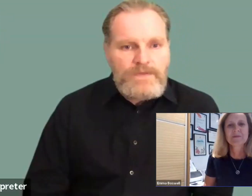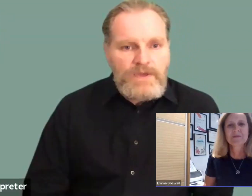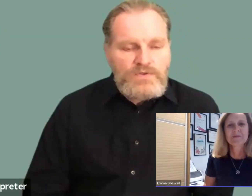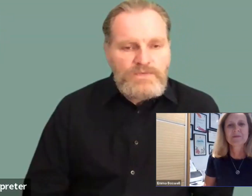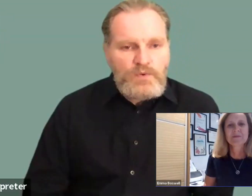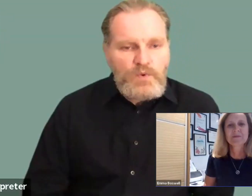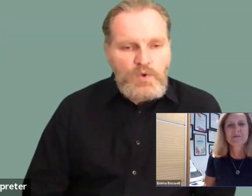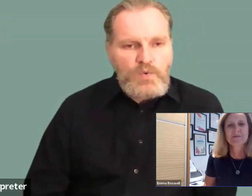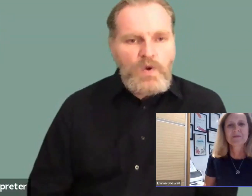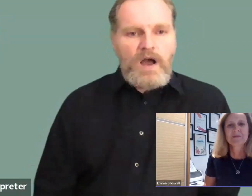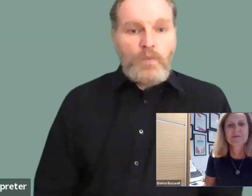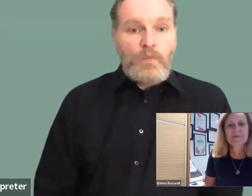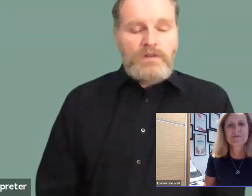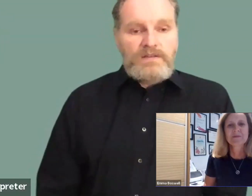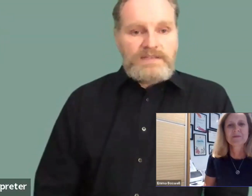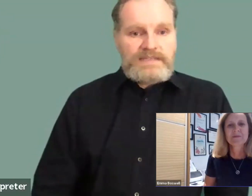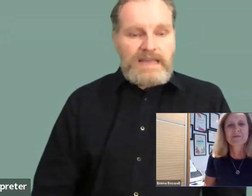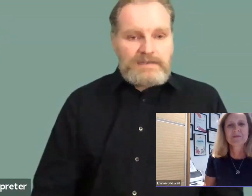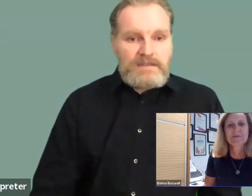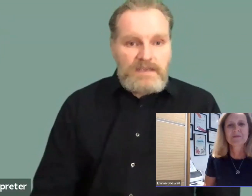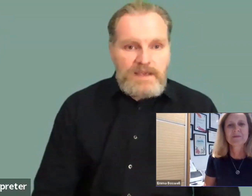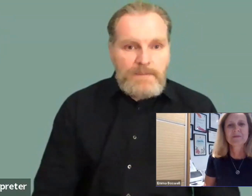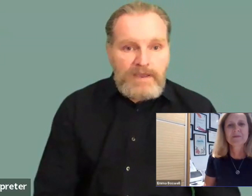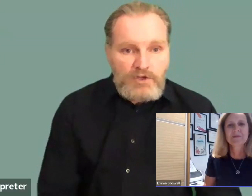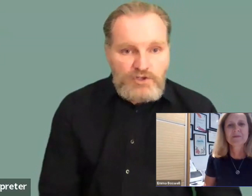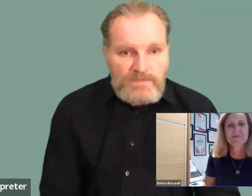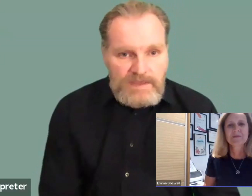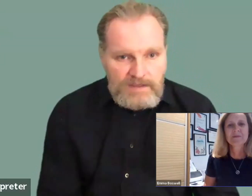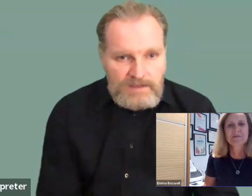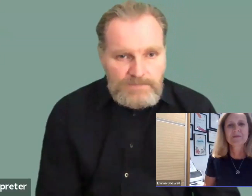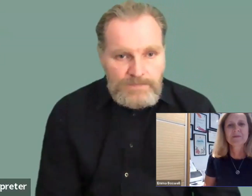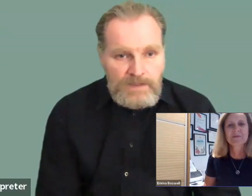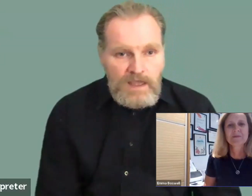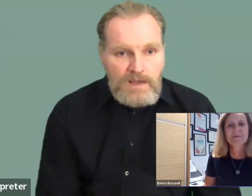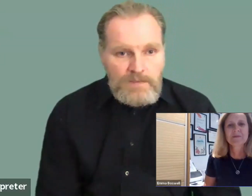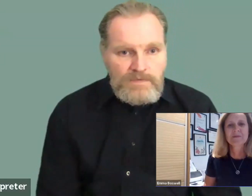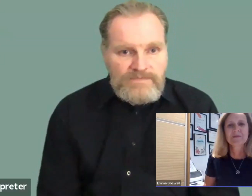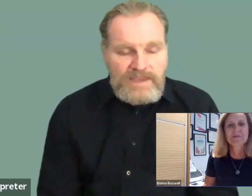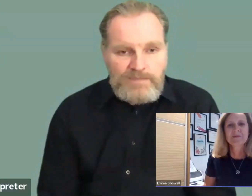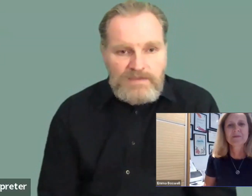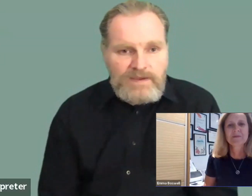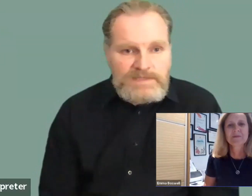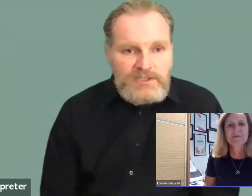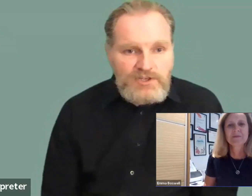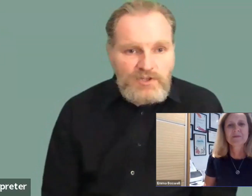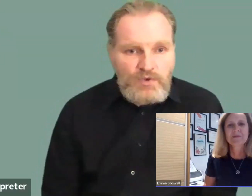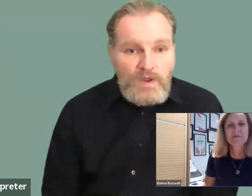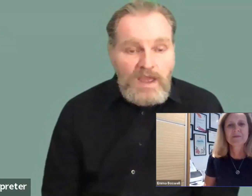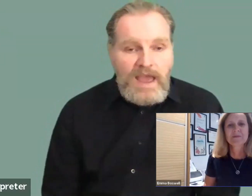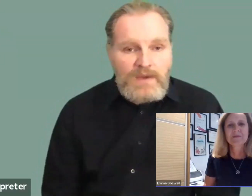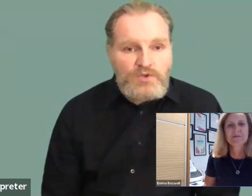For those of you who will understand the biology of the eye, forgive me if I'm teaching you how